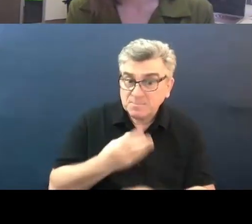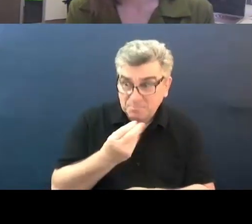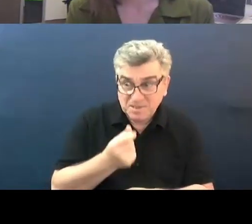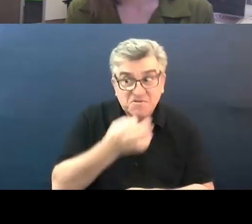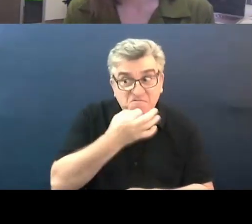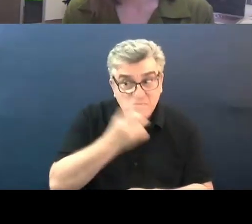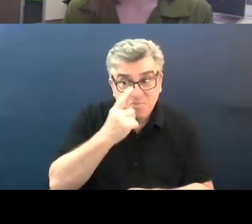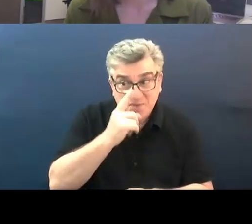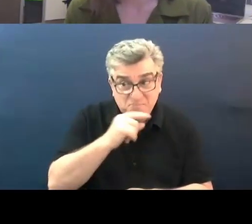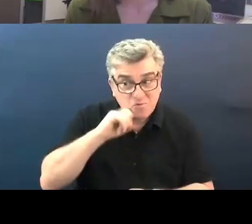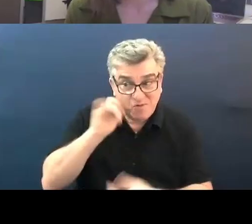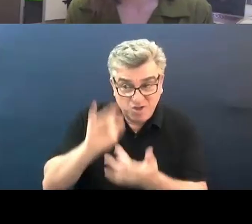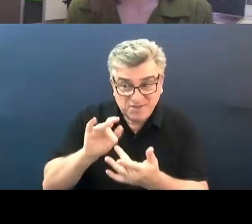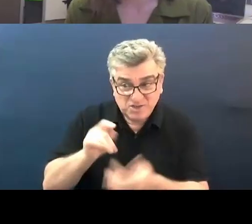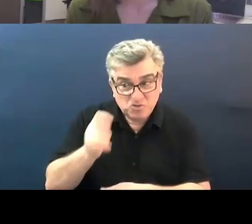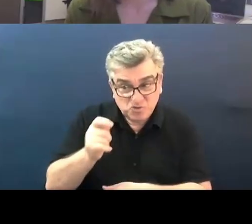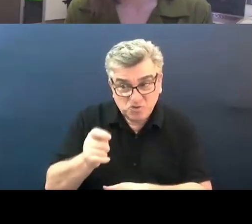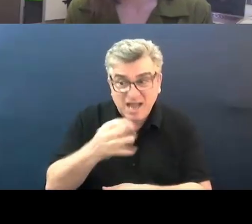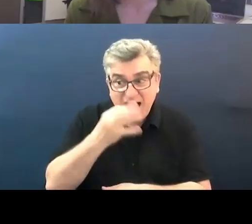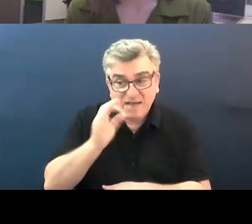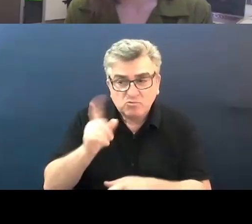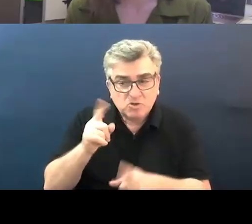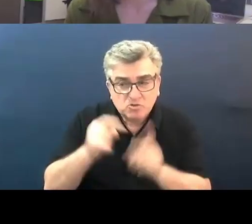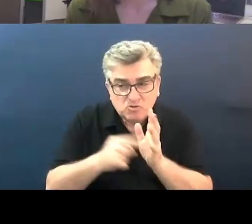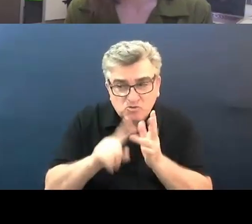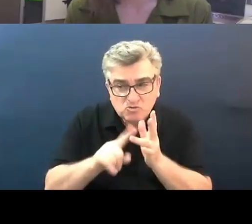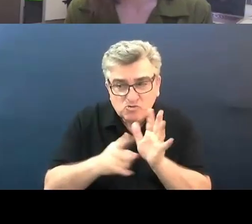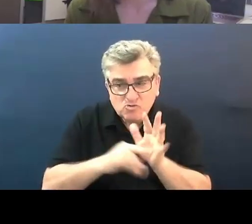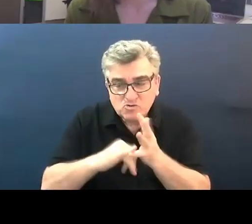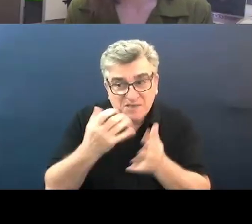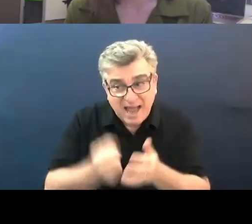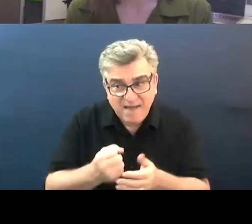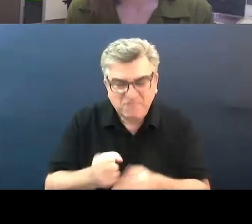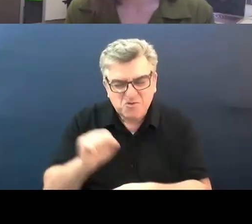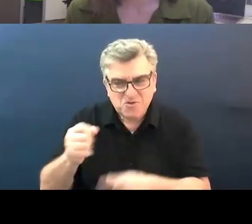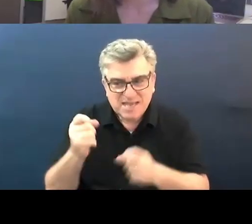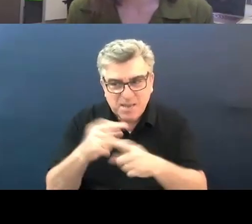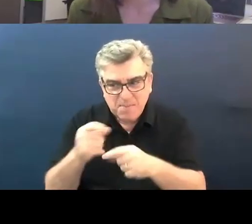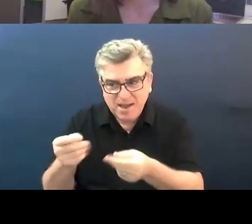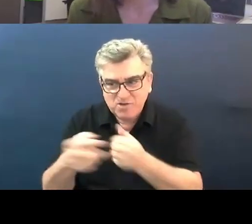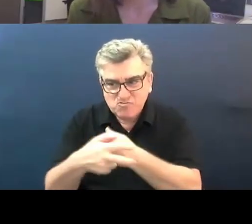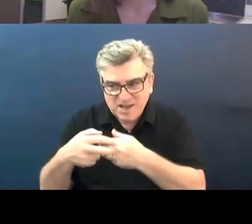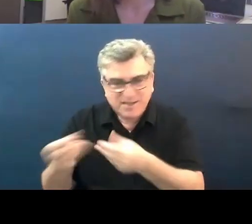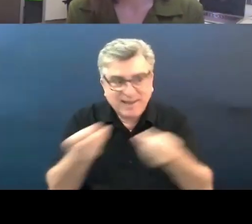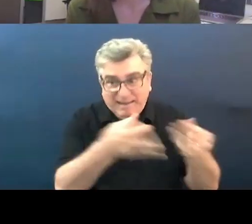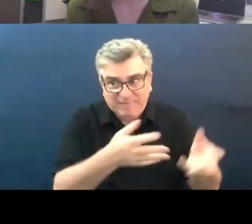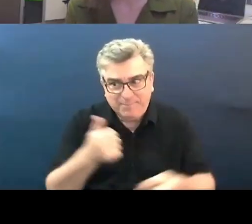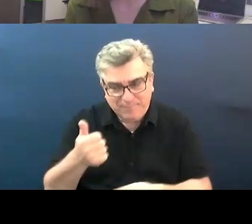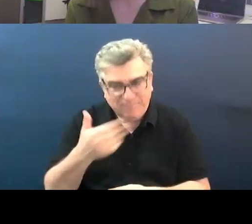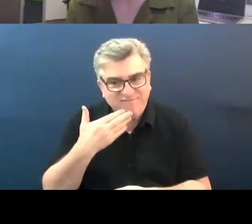after this to ask about those tools. So, I'll pass on your email address to them.